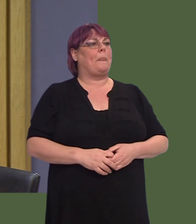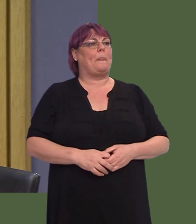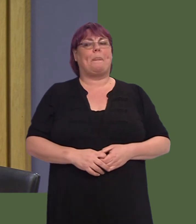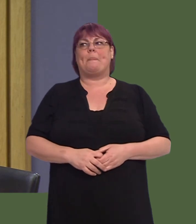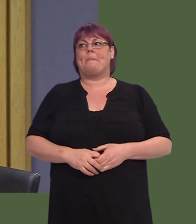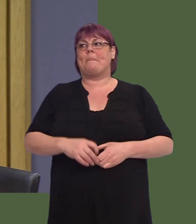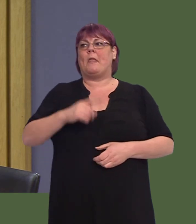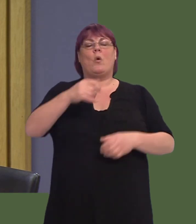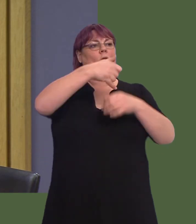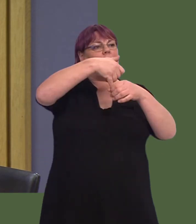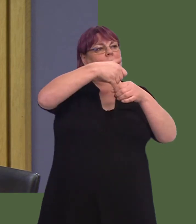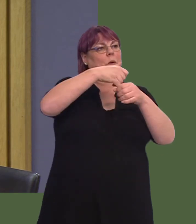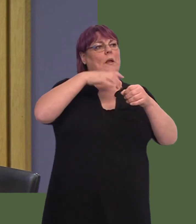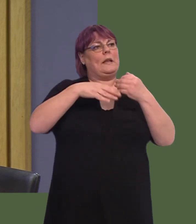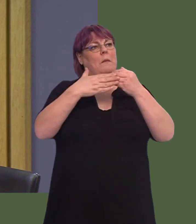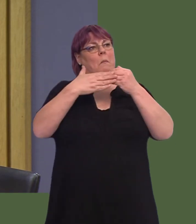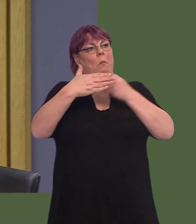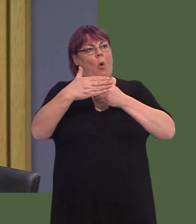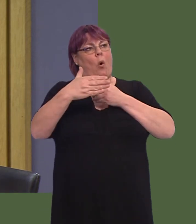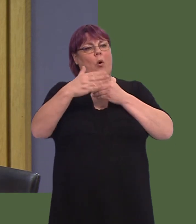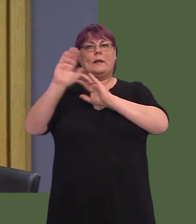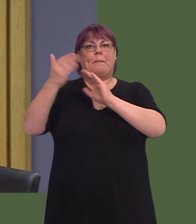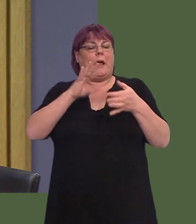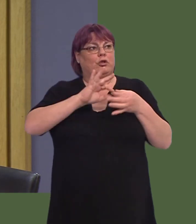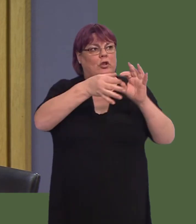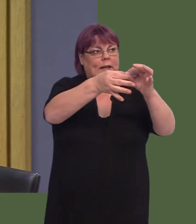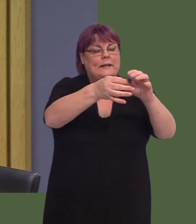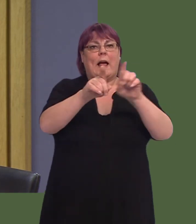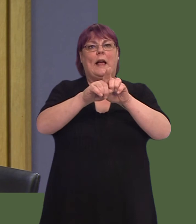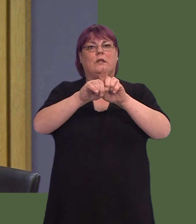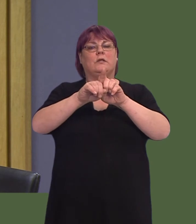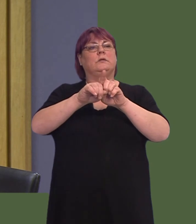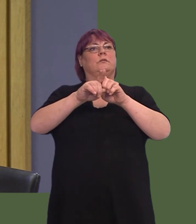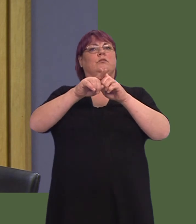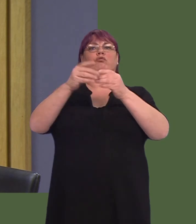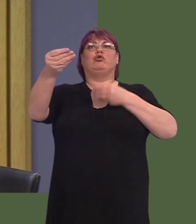product-to-market turnaround times, and that the consequences of not recognising that will